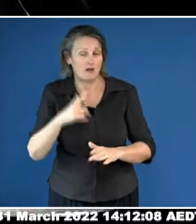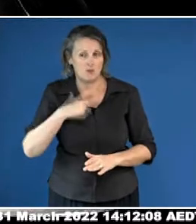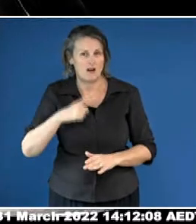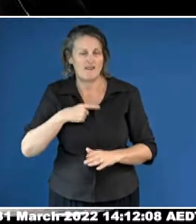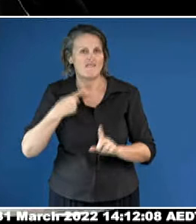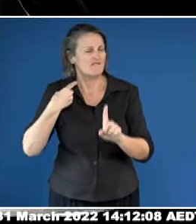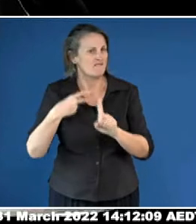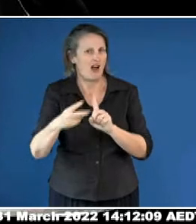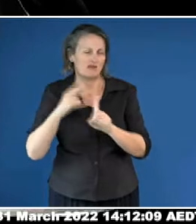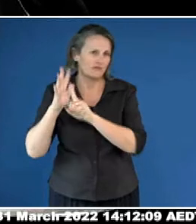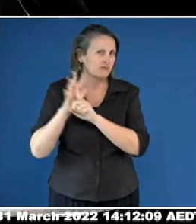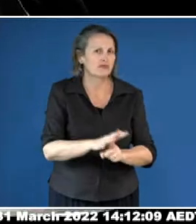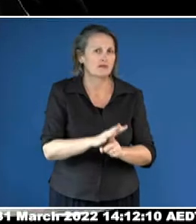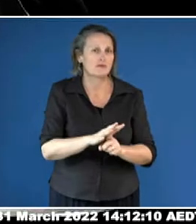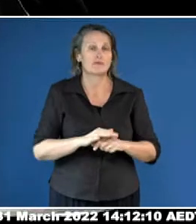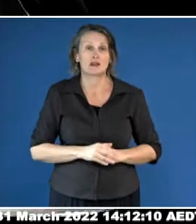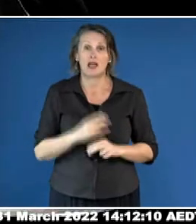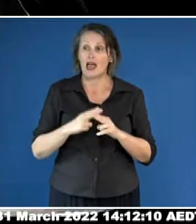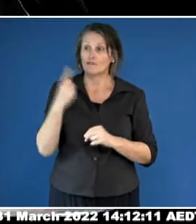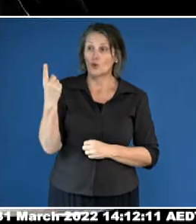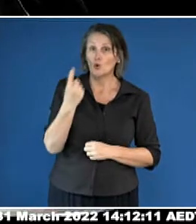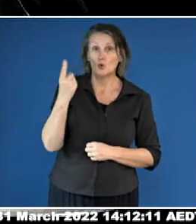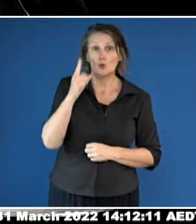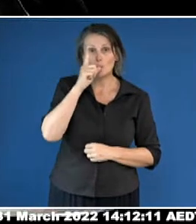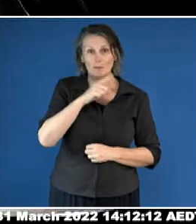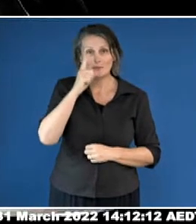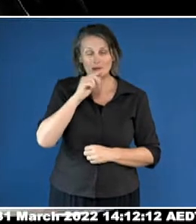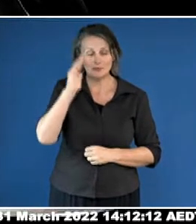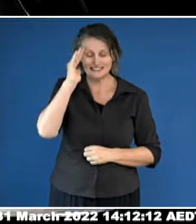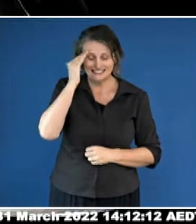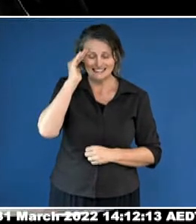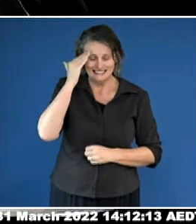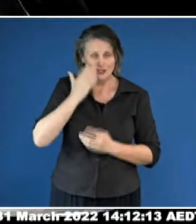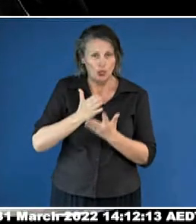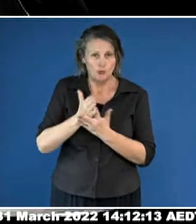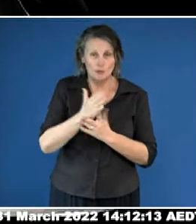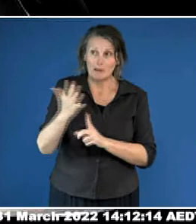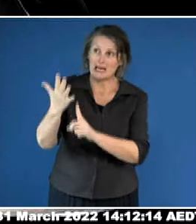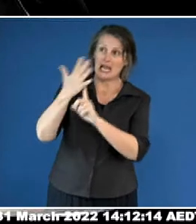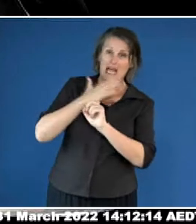continue to live with lifelong impairments as a direct result of the violence perpetrated against them.